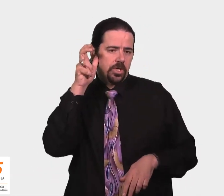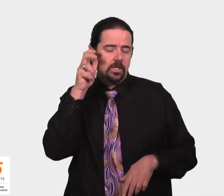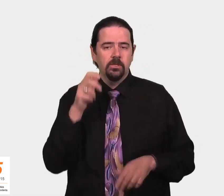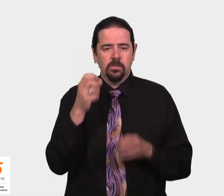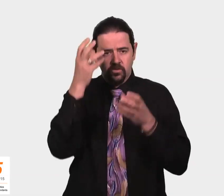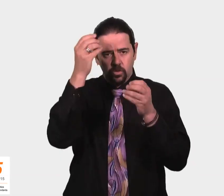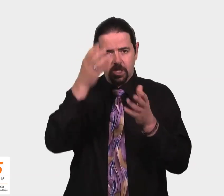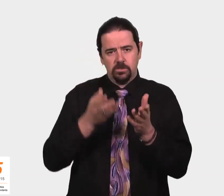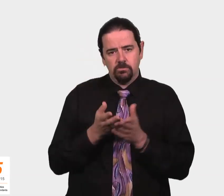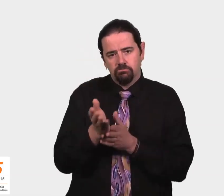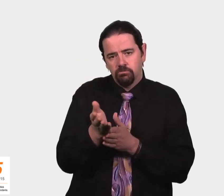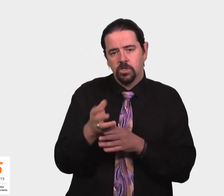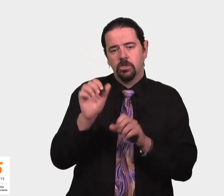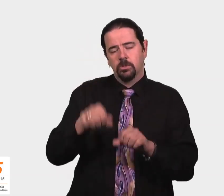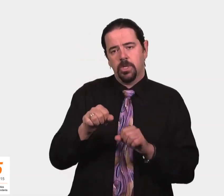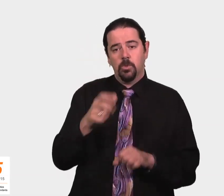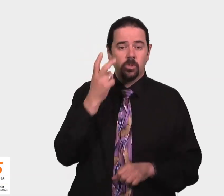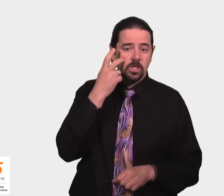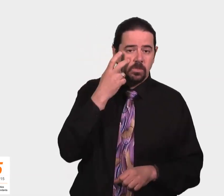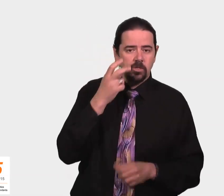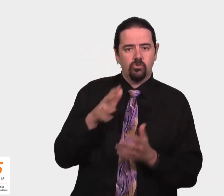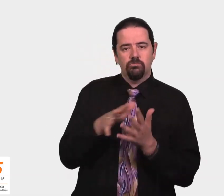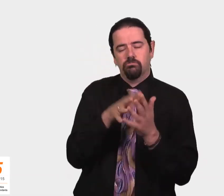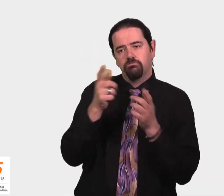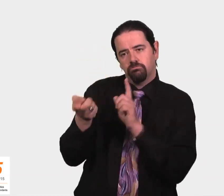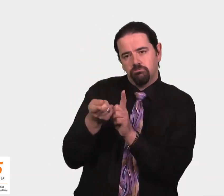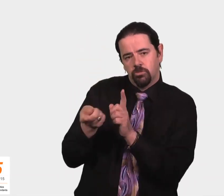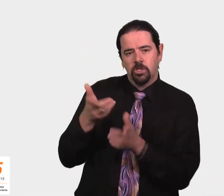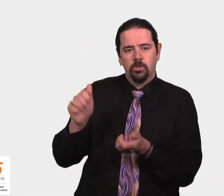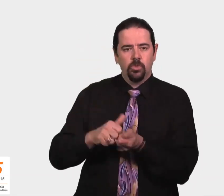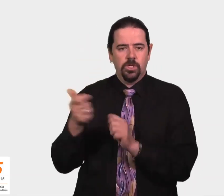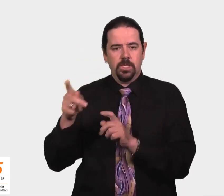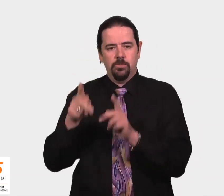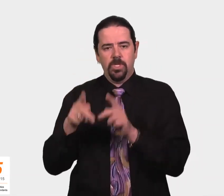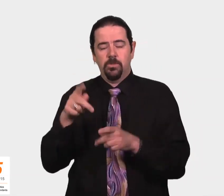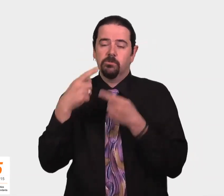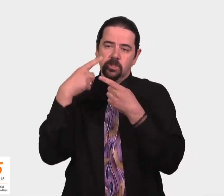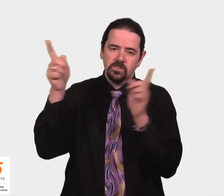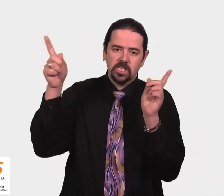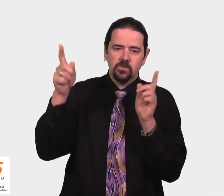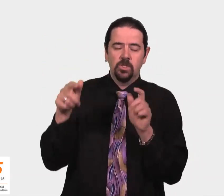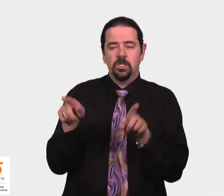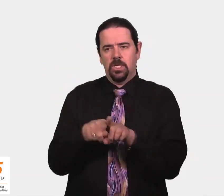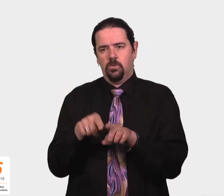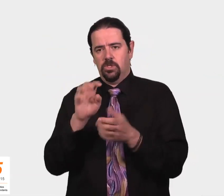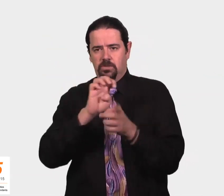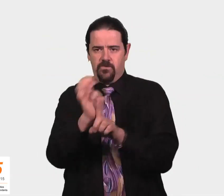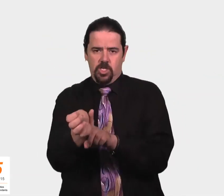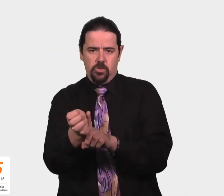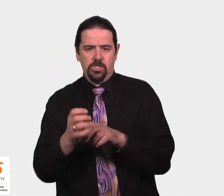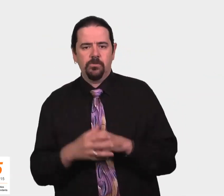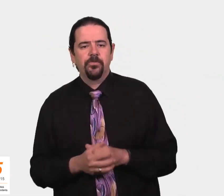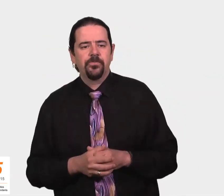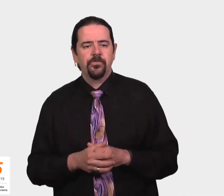to enable people who are deafblind to interact successfully with other people and their environment.